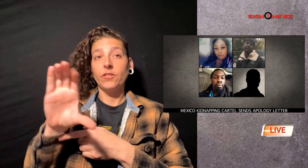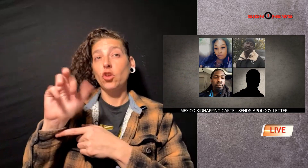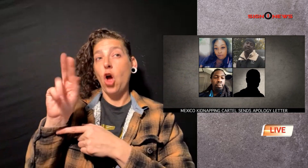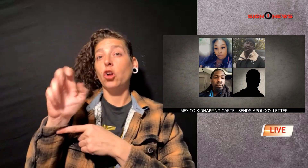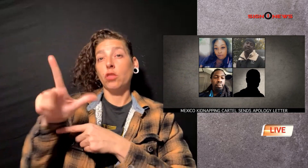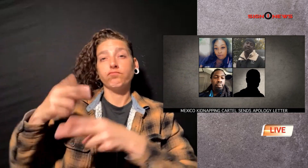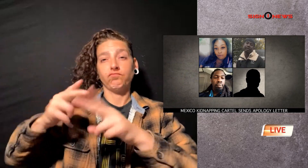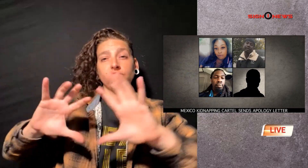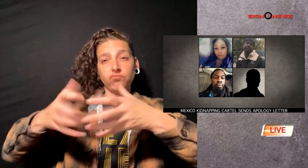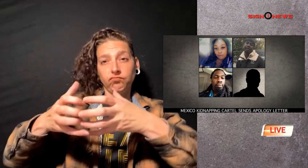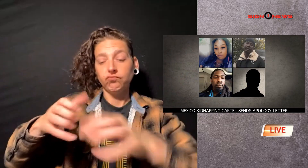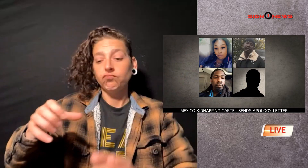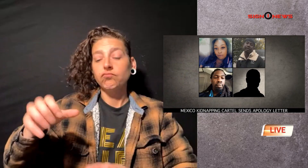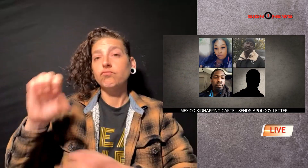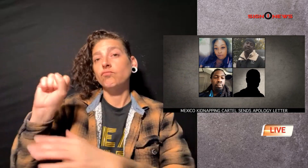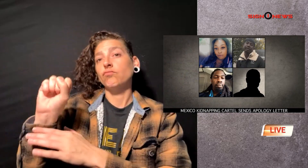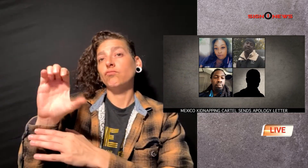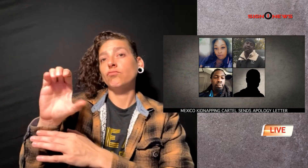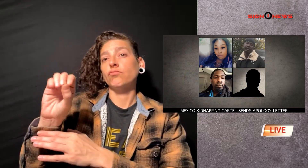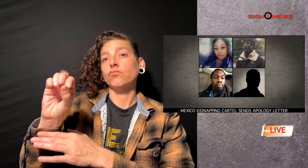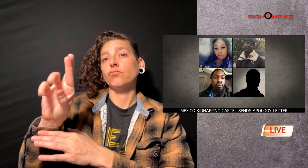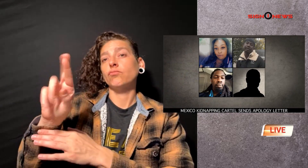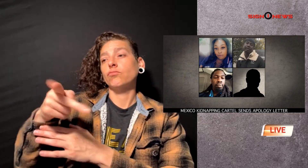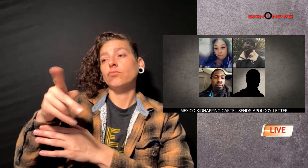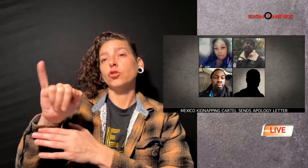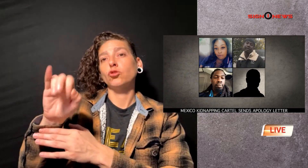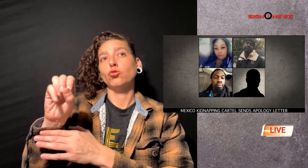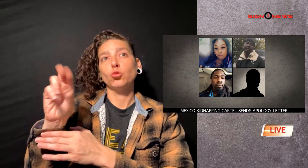in a handwritten letter the Gulf cartel scorpion group